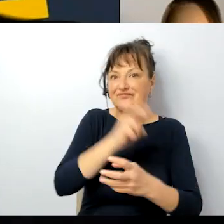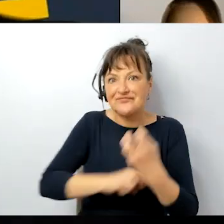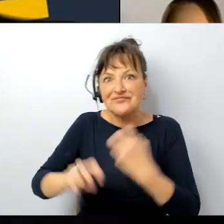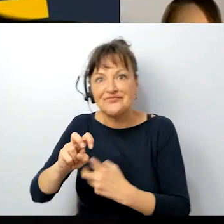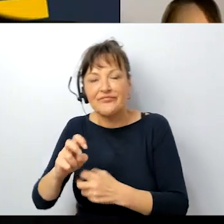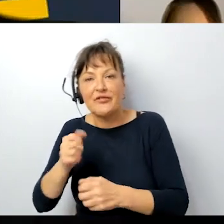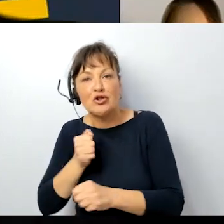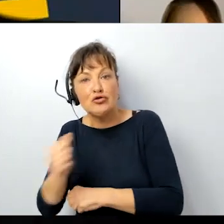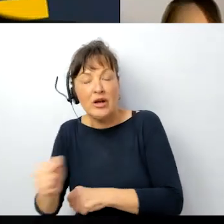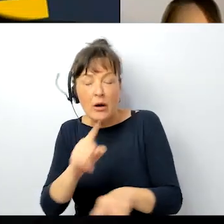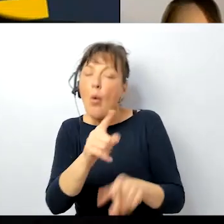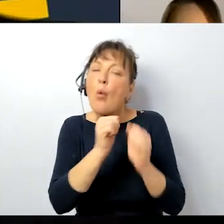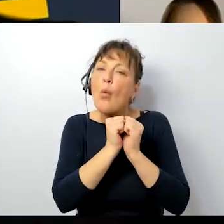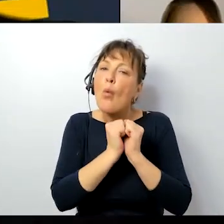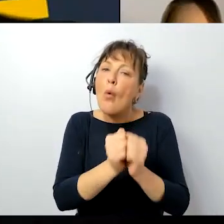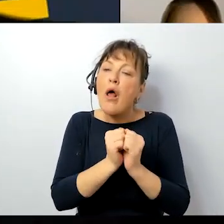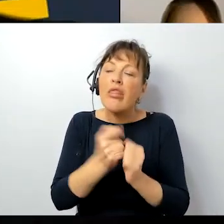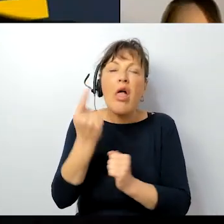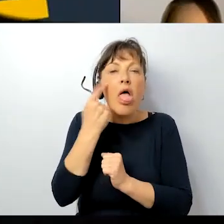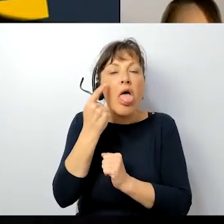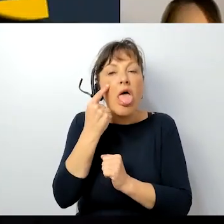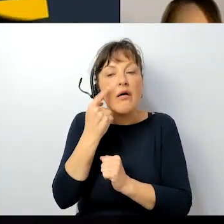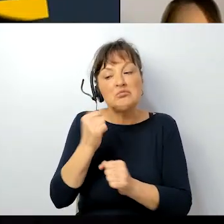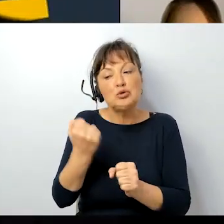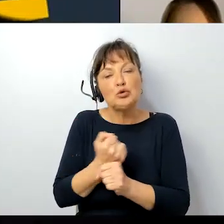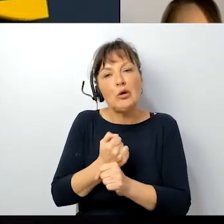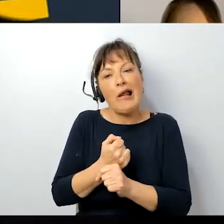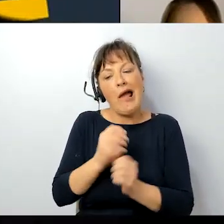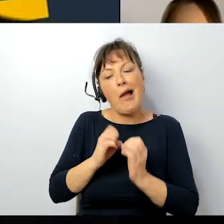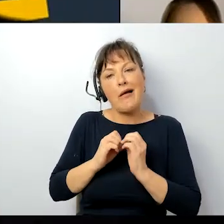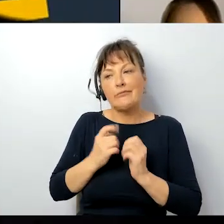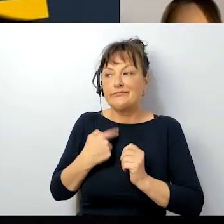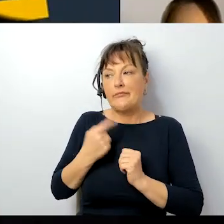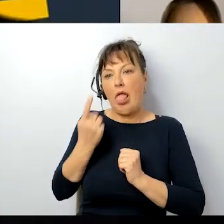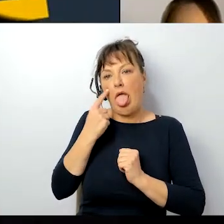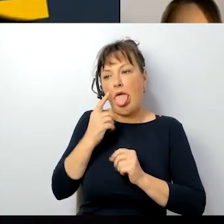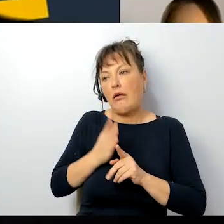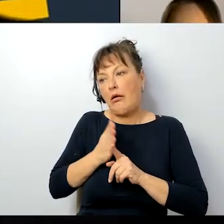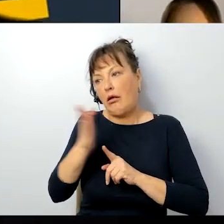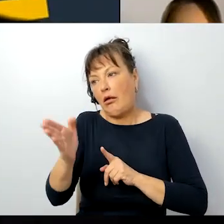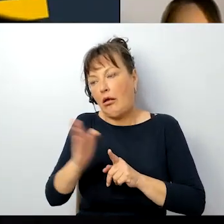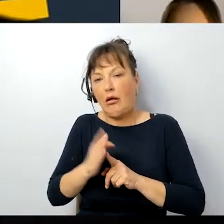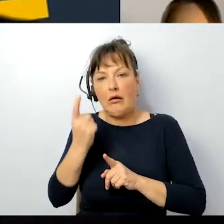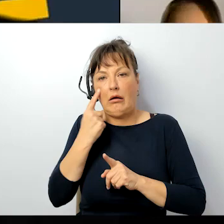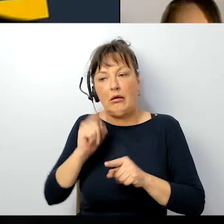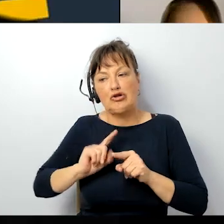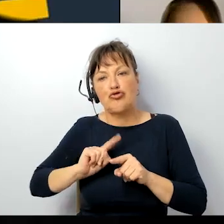there or a train, make sure you've got backups to make sure you know, even do a practice run can be